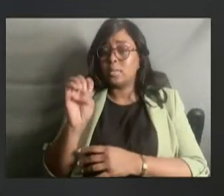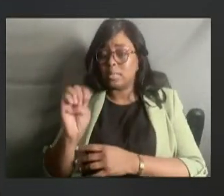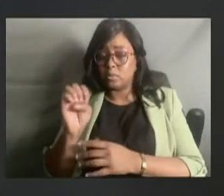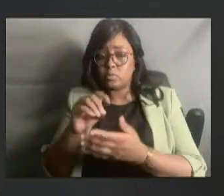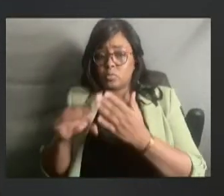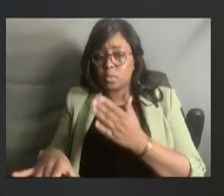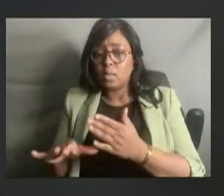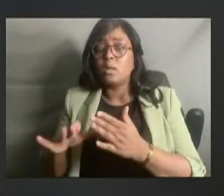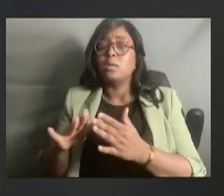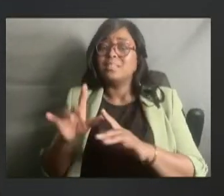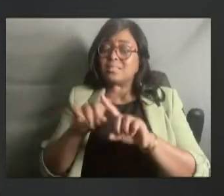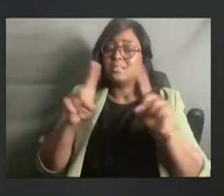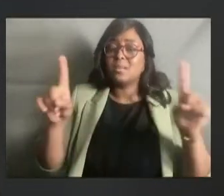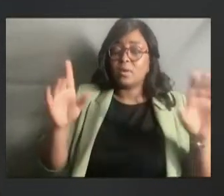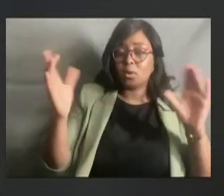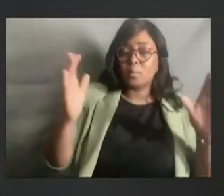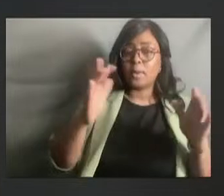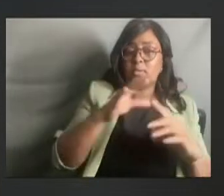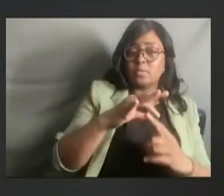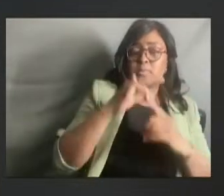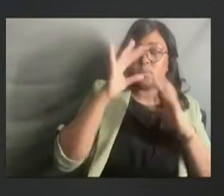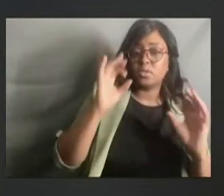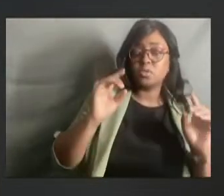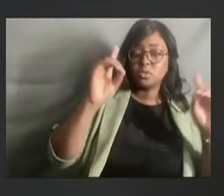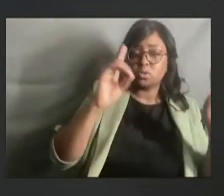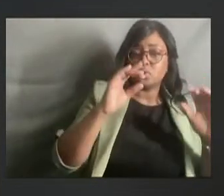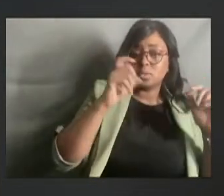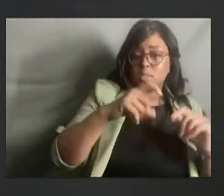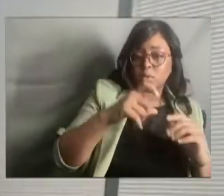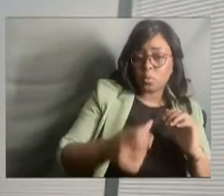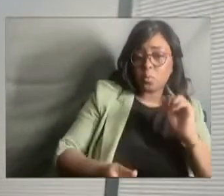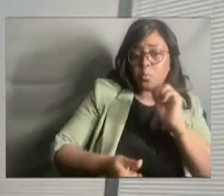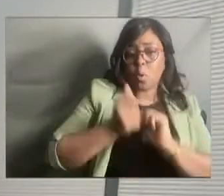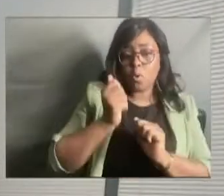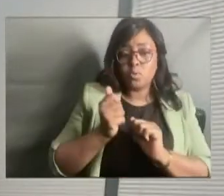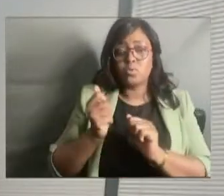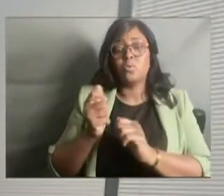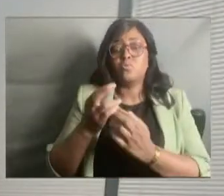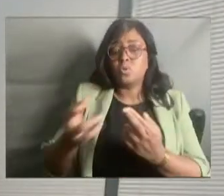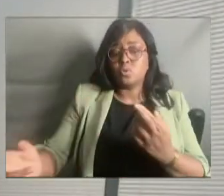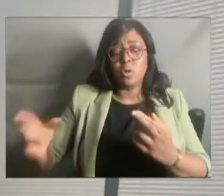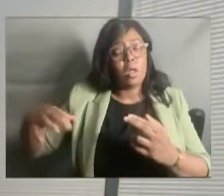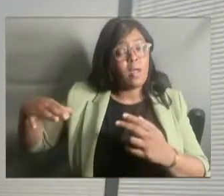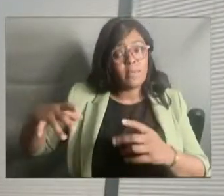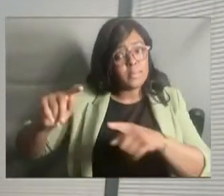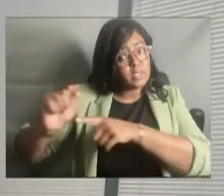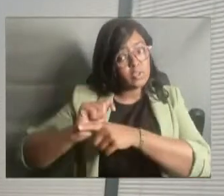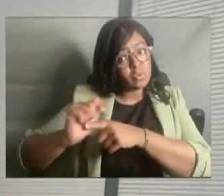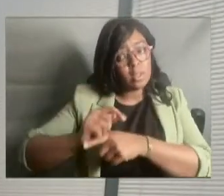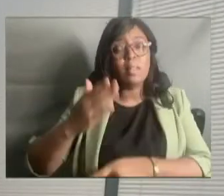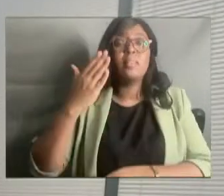to students. Support needs are very different than most of our special education needs. Most